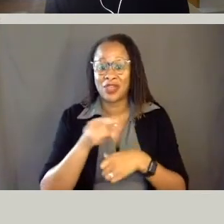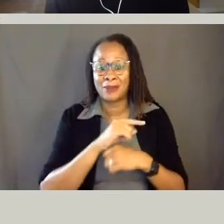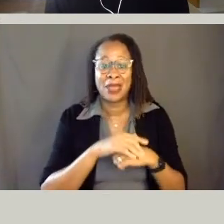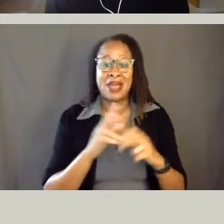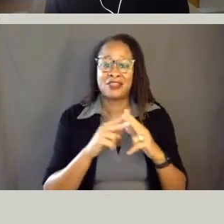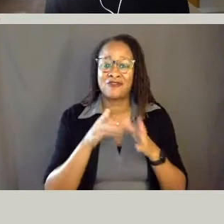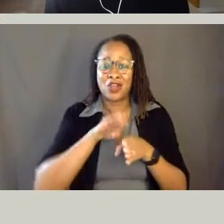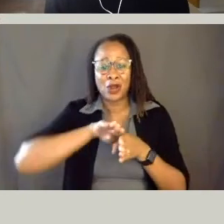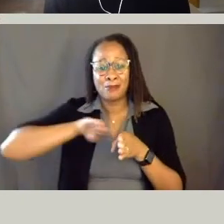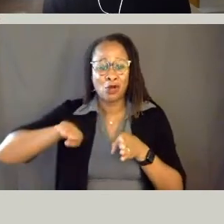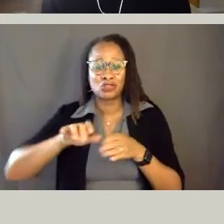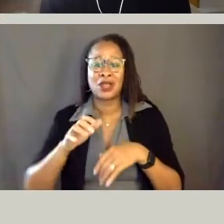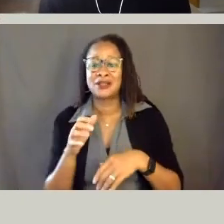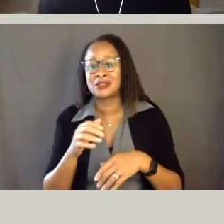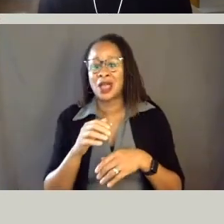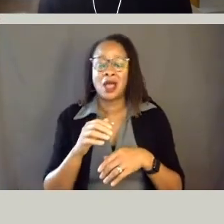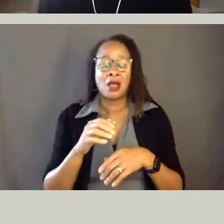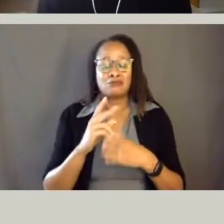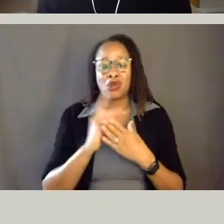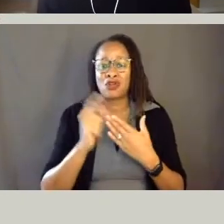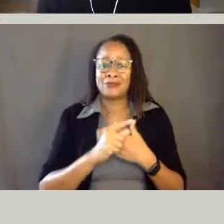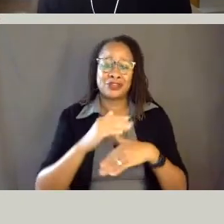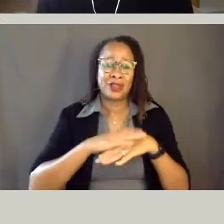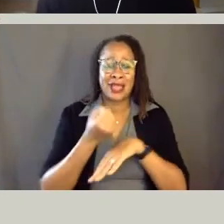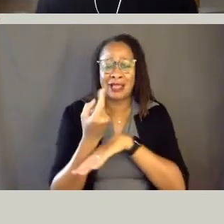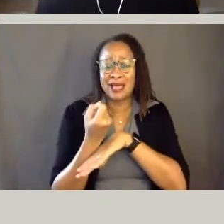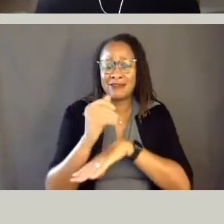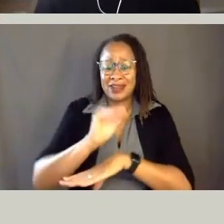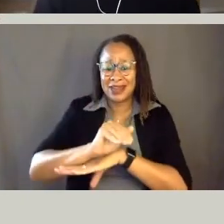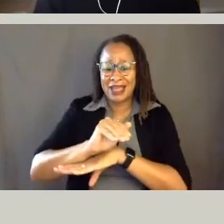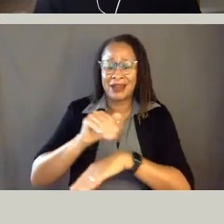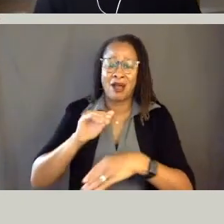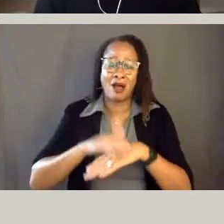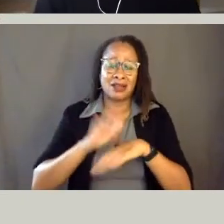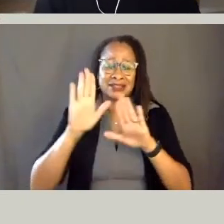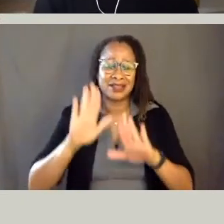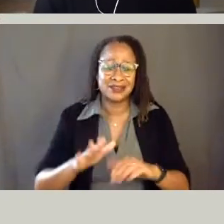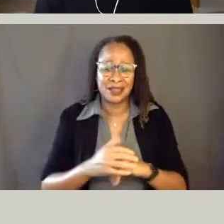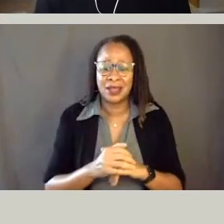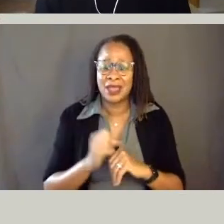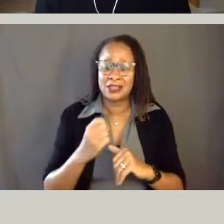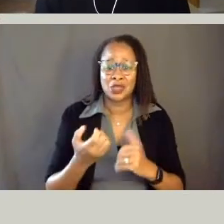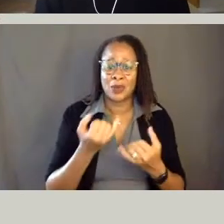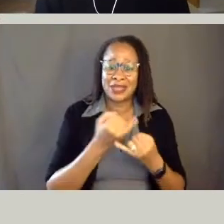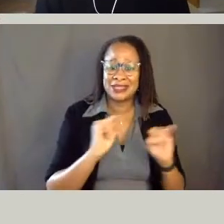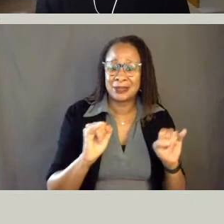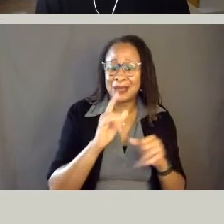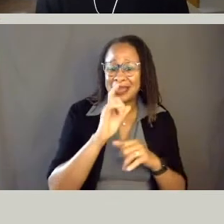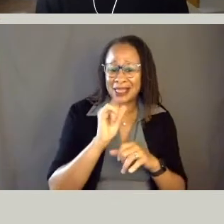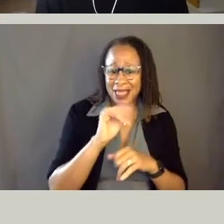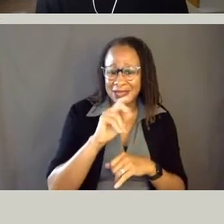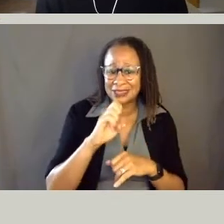Like they, they play at like 11:00 PM on Sunday or something, and even, you know, Independent Lens and POV had been sort of pushed to those margins.